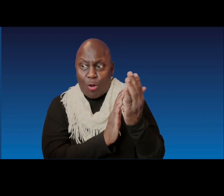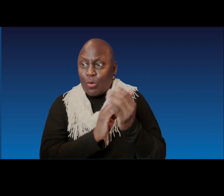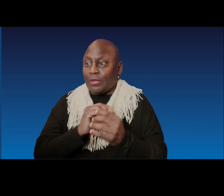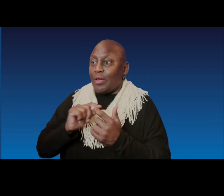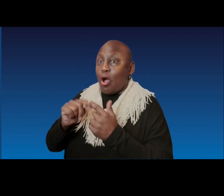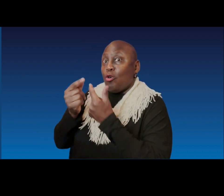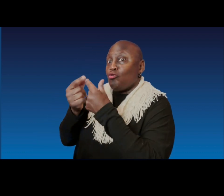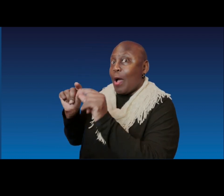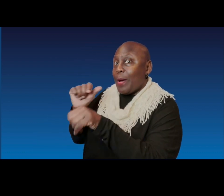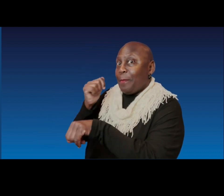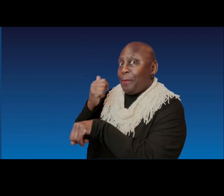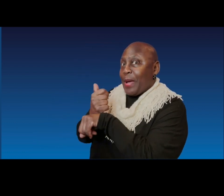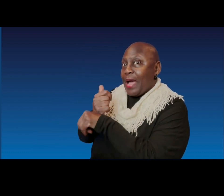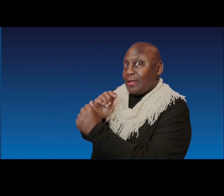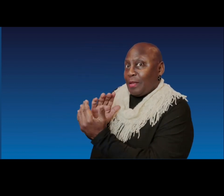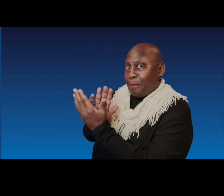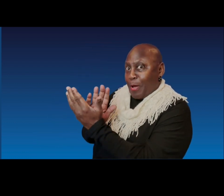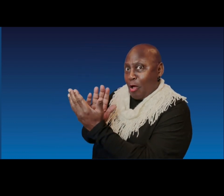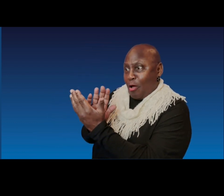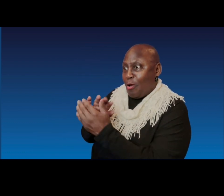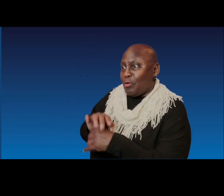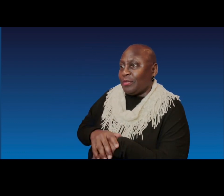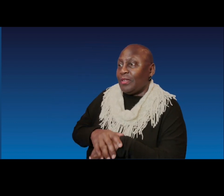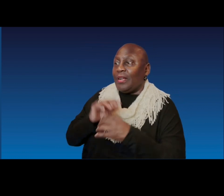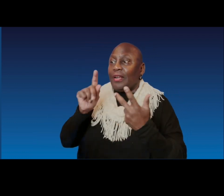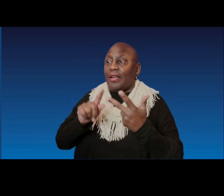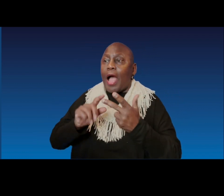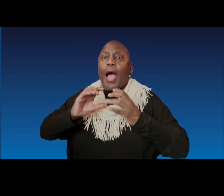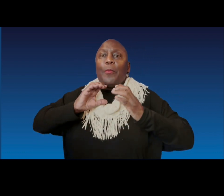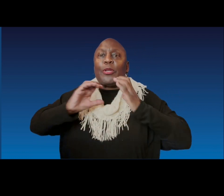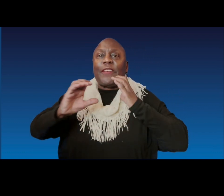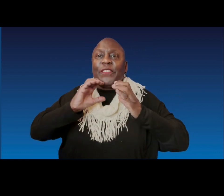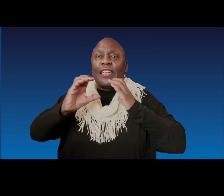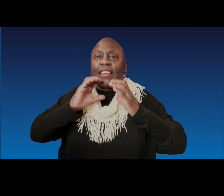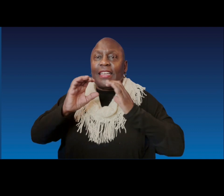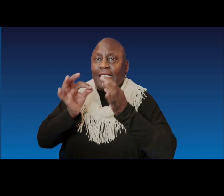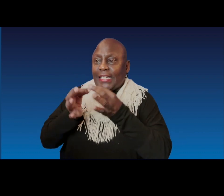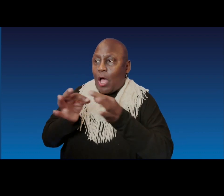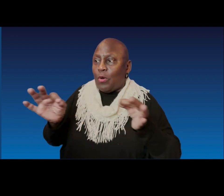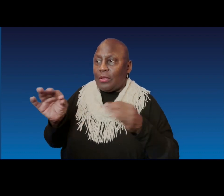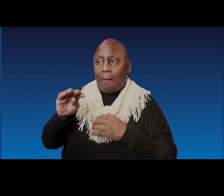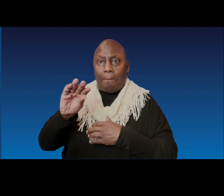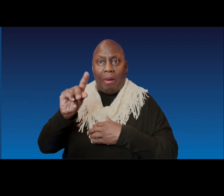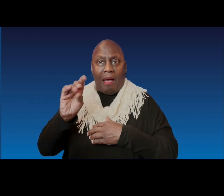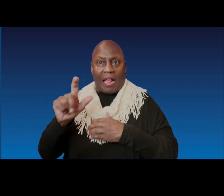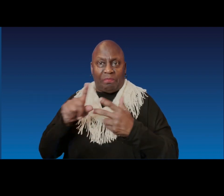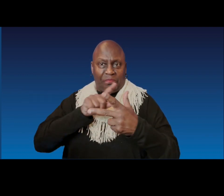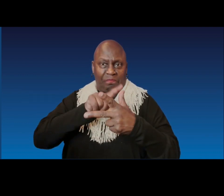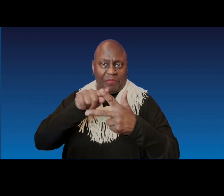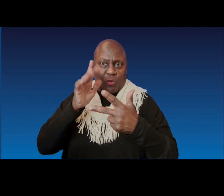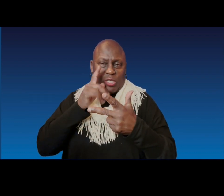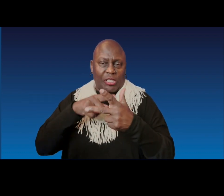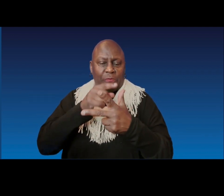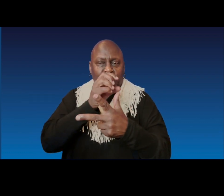approaches versus grammar based approaches. And third, the communicative language model.